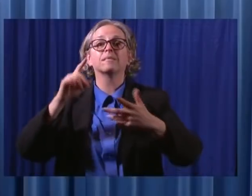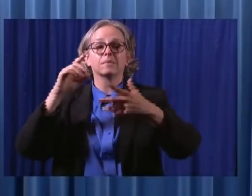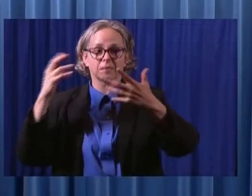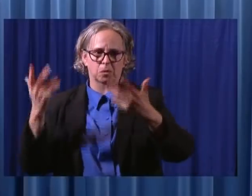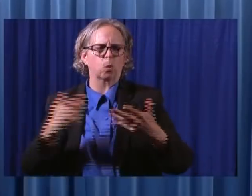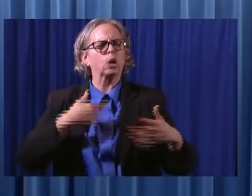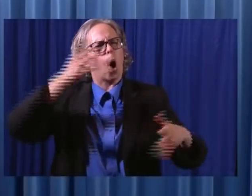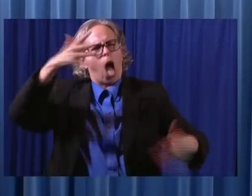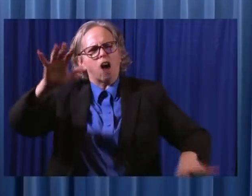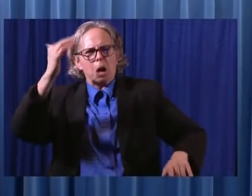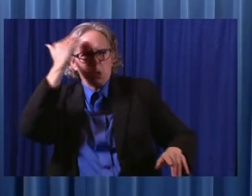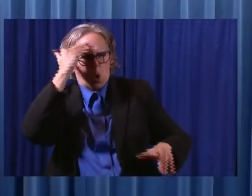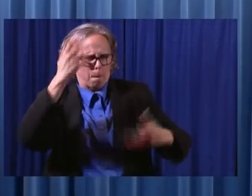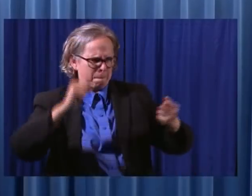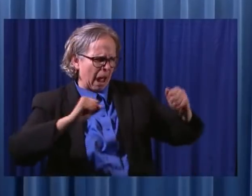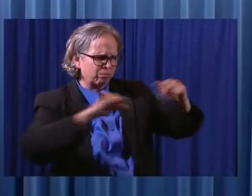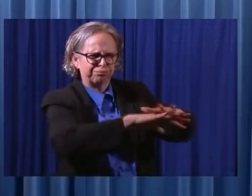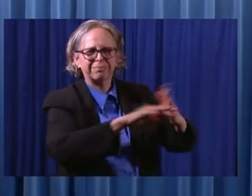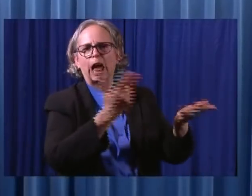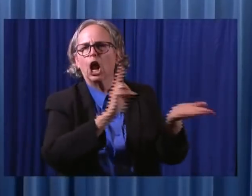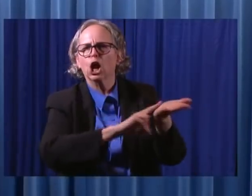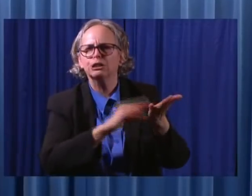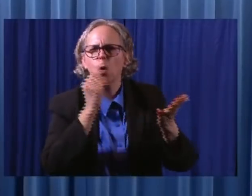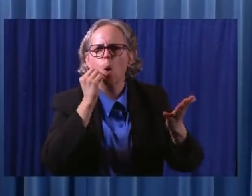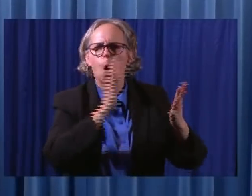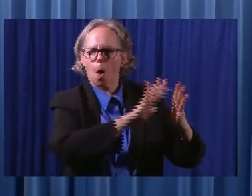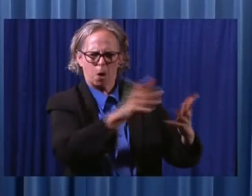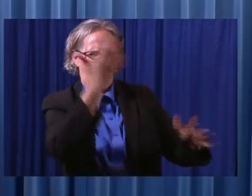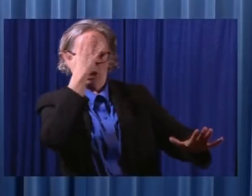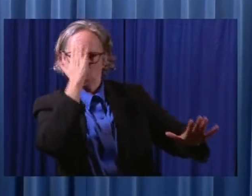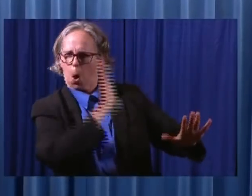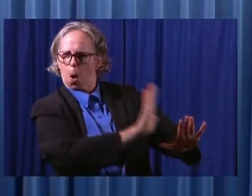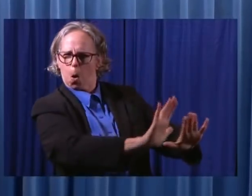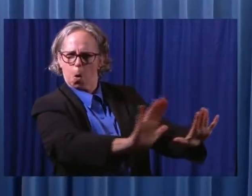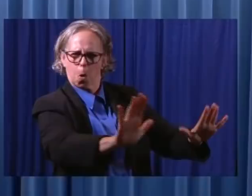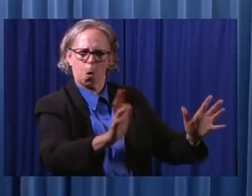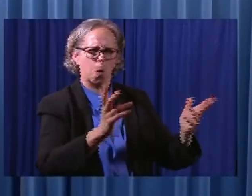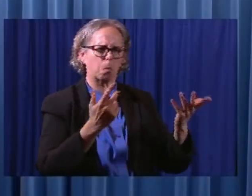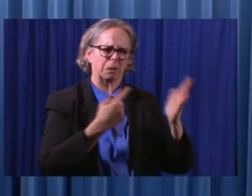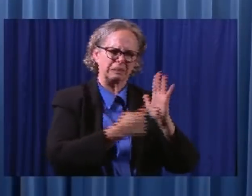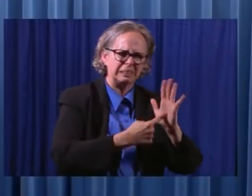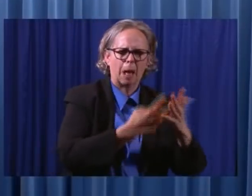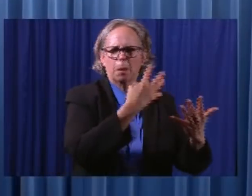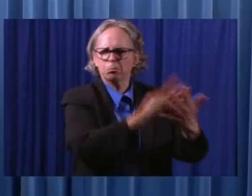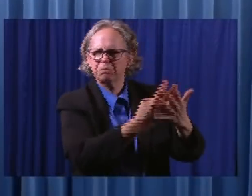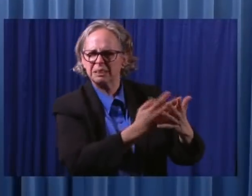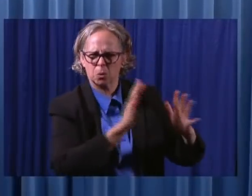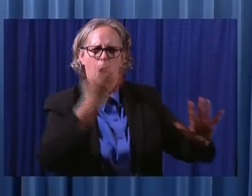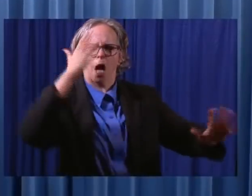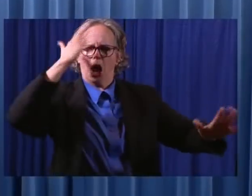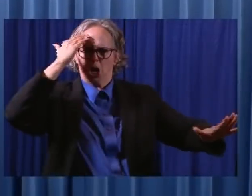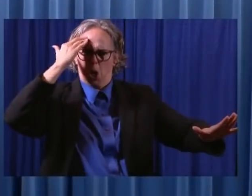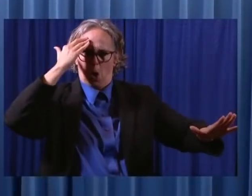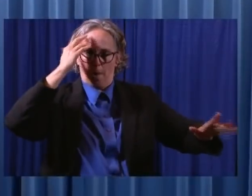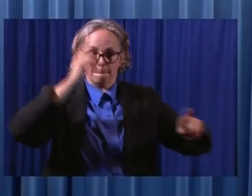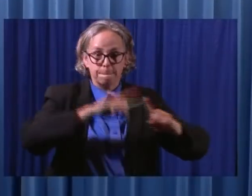AGAIN, ON THIS ONE, WE ARE AND THUS A FORMULA, DOWNPLAYING TO SOME EXTENT WHAT IS GOING ON AND CONGREGATE CARE.